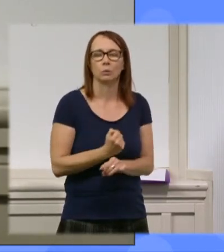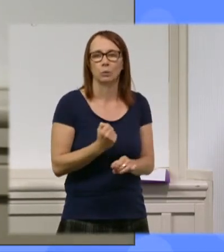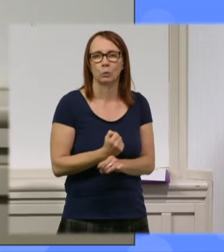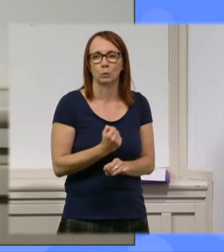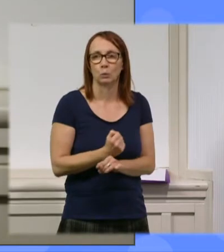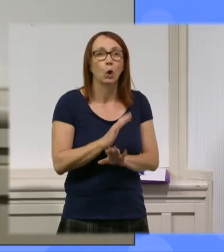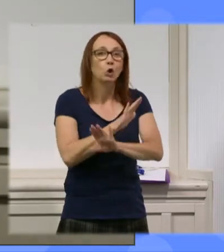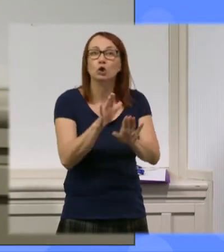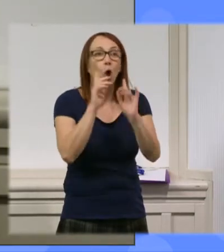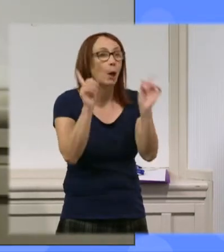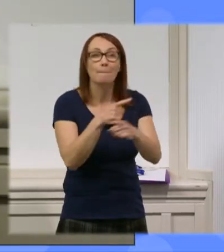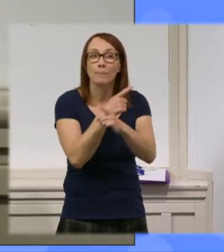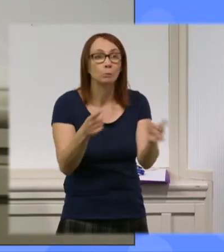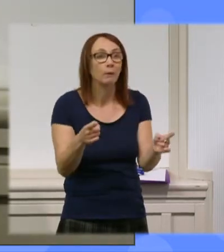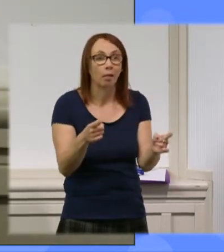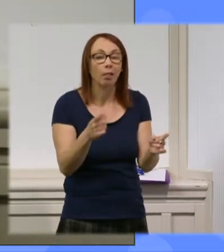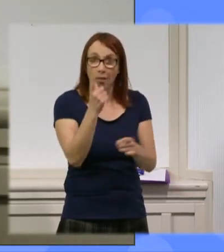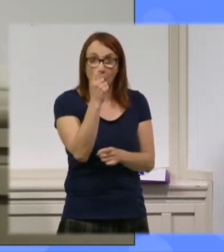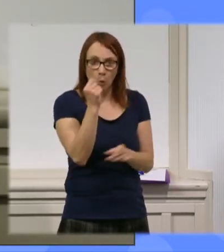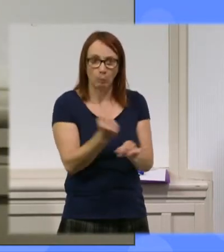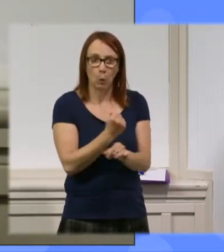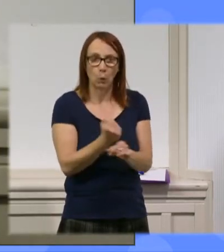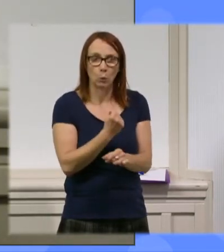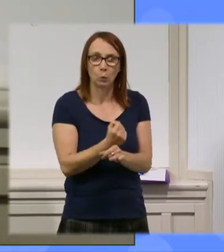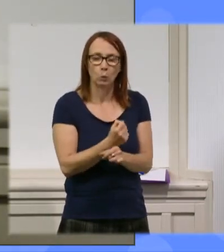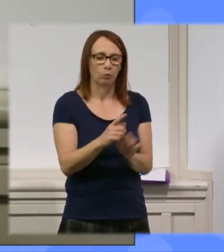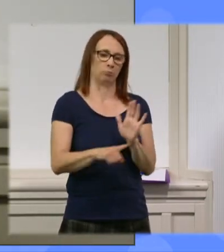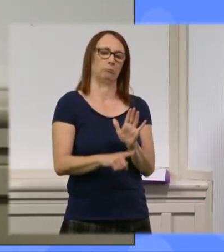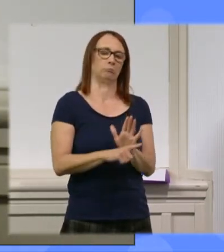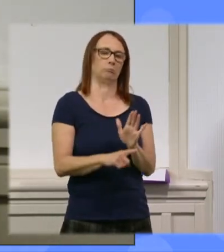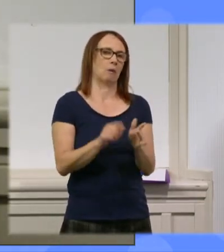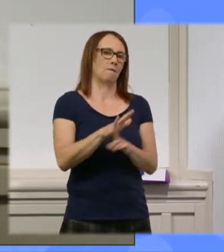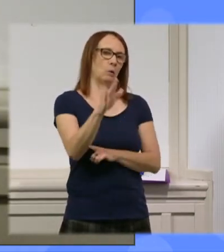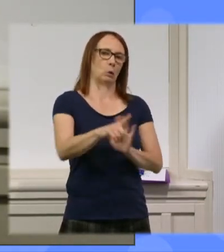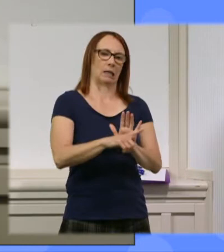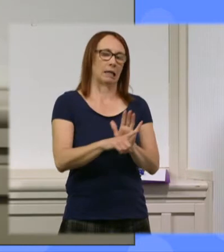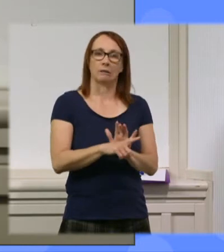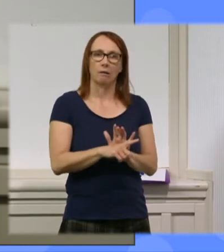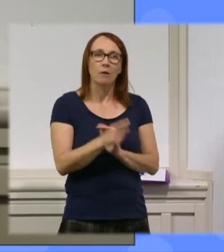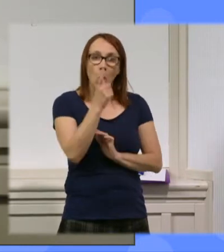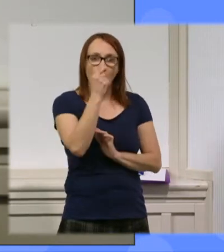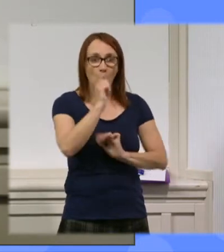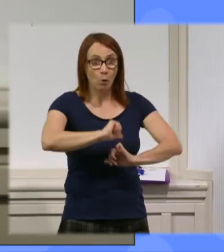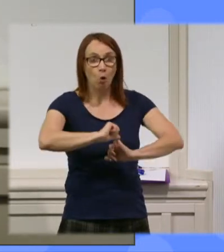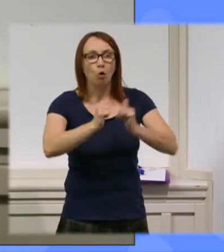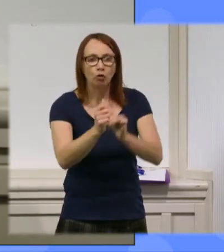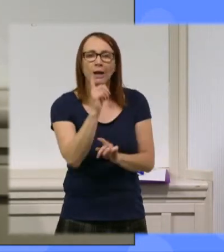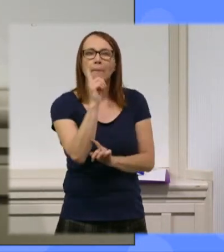this is impossible it's absolutely doable I don't want to pay a negative vision of the future we can have a great future but we have to plan for it and we